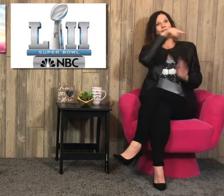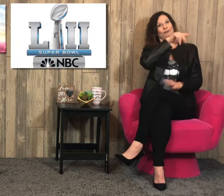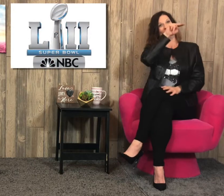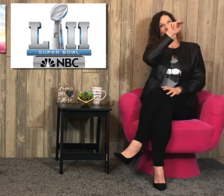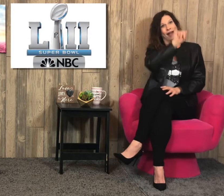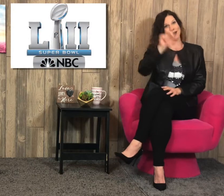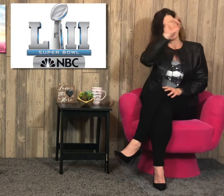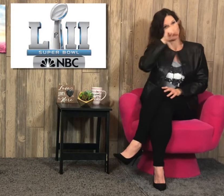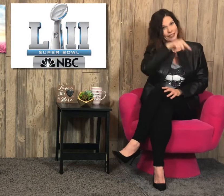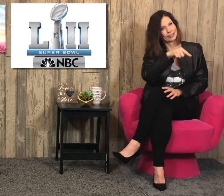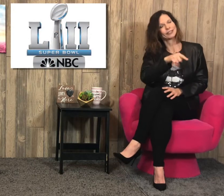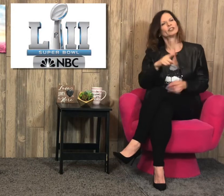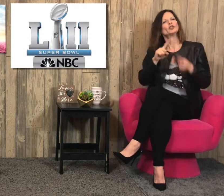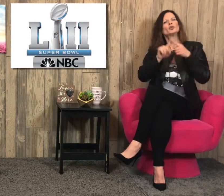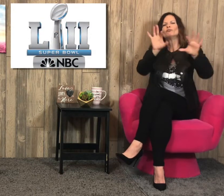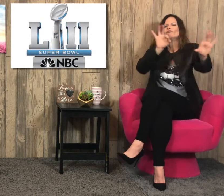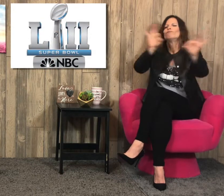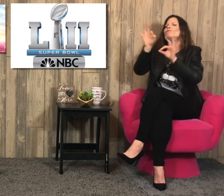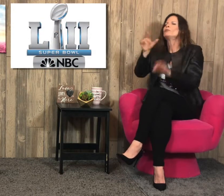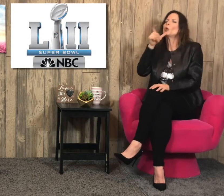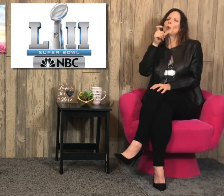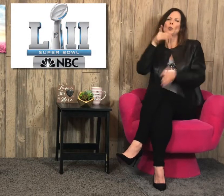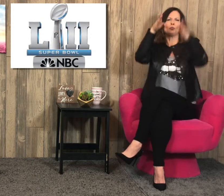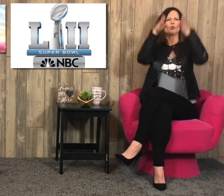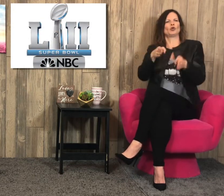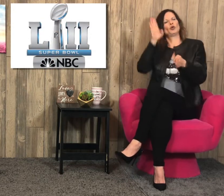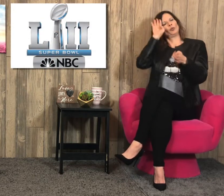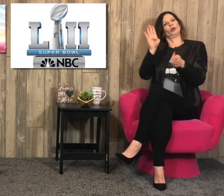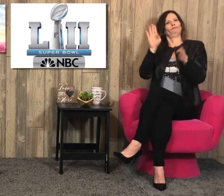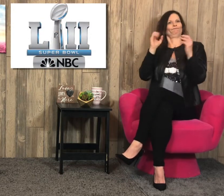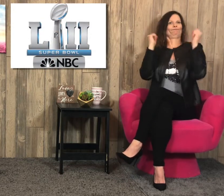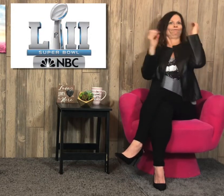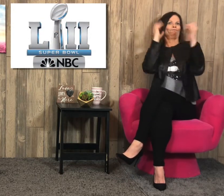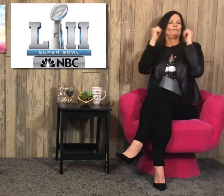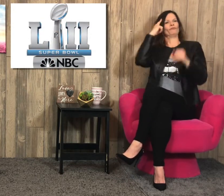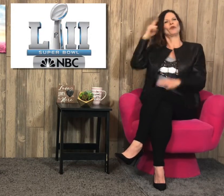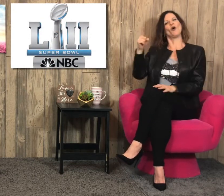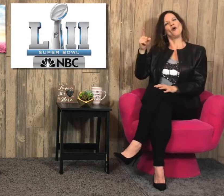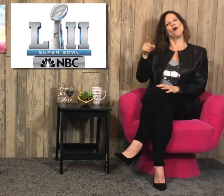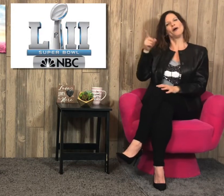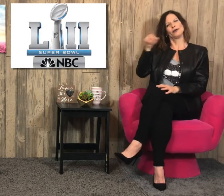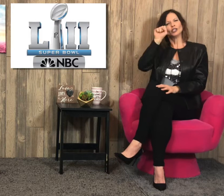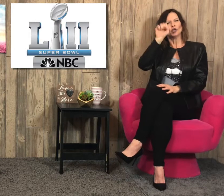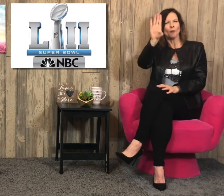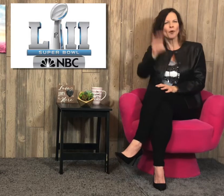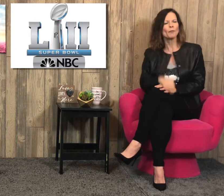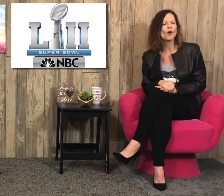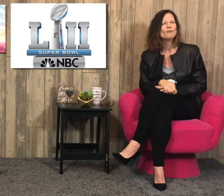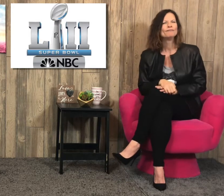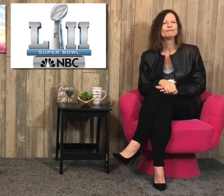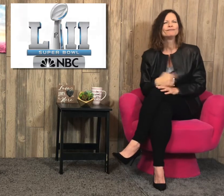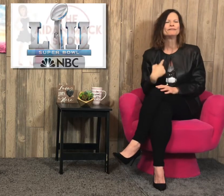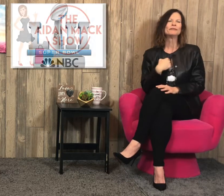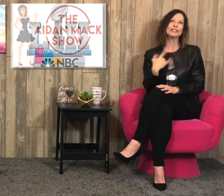NBC Super Bowl decided to reach out to NAD to select the person who will be signing at the Super Bowl.